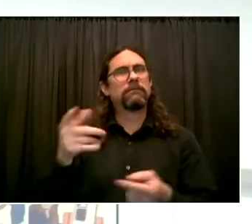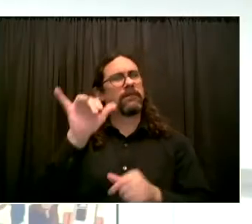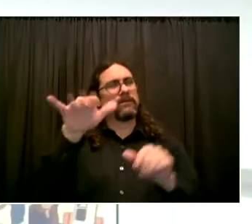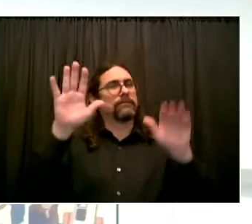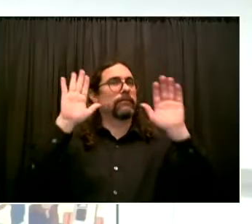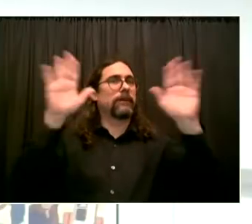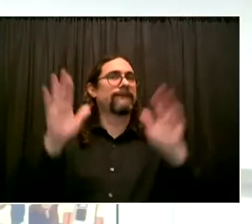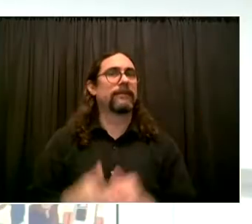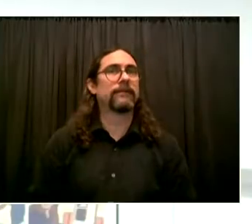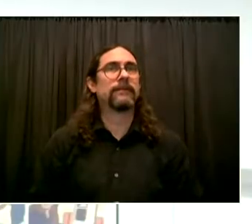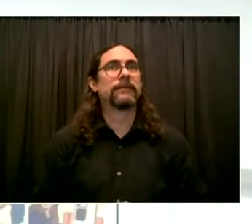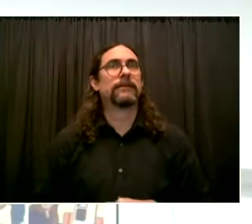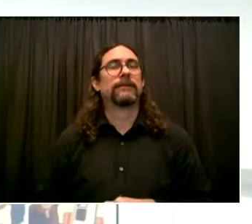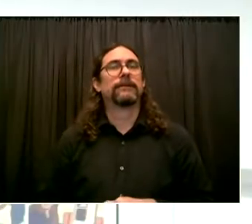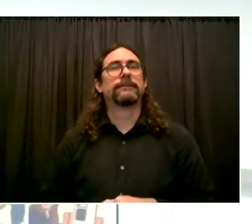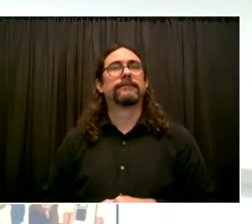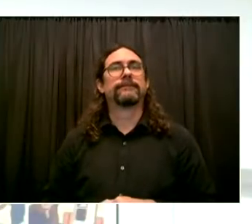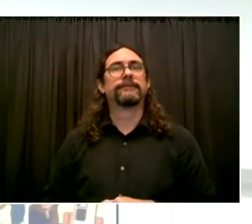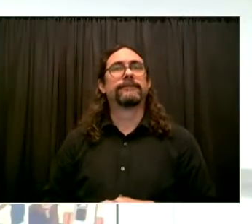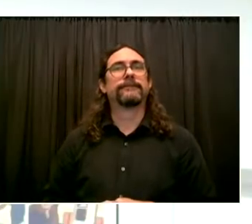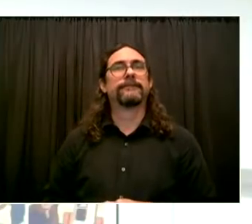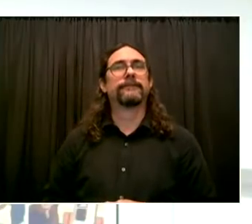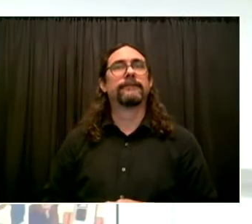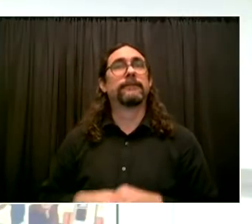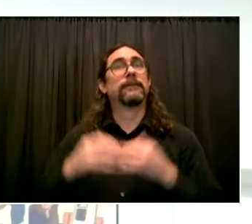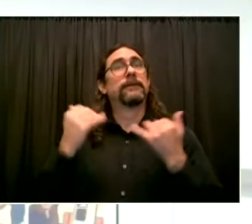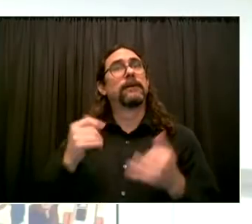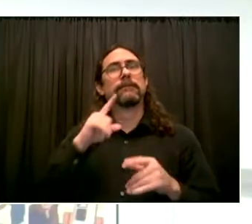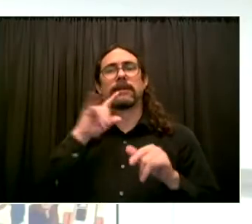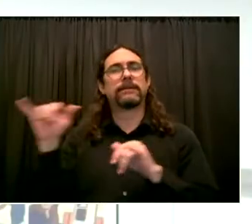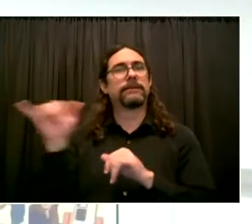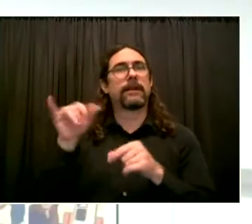MASKING, TESTING, IMPROVING VENTILATION AND